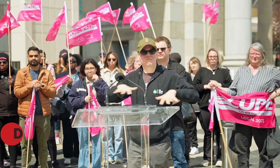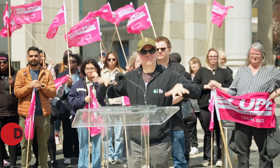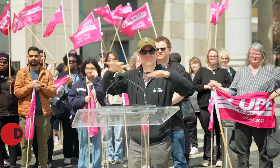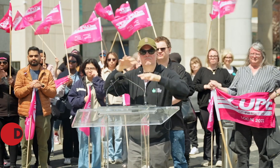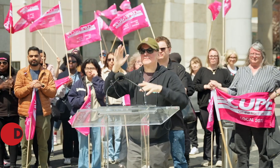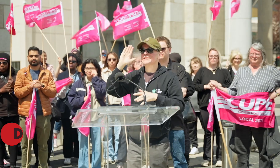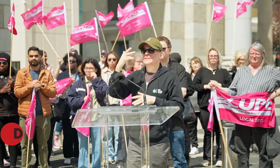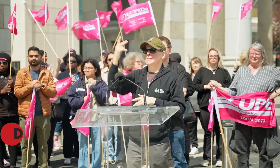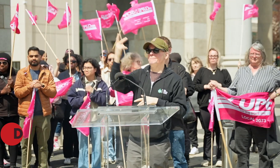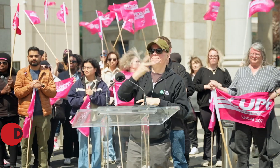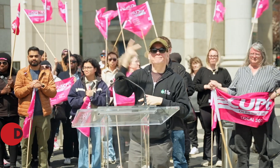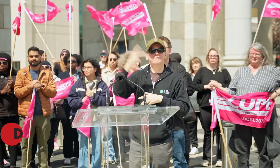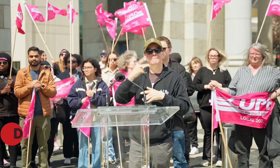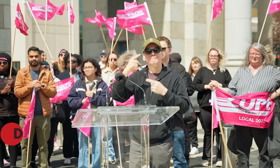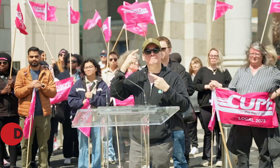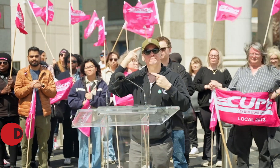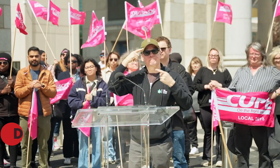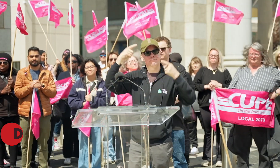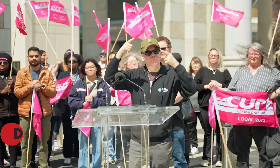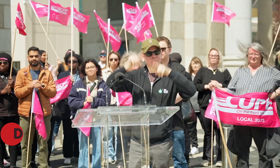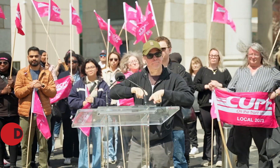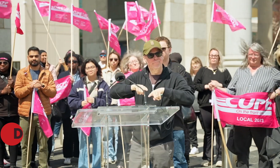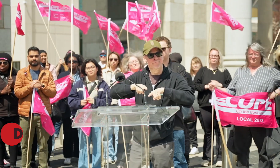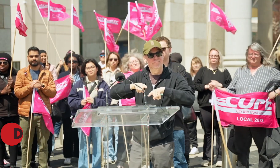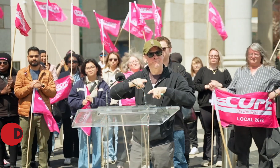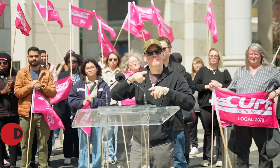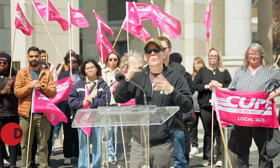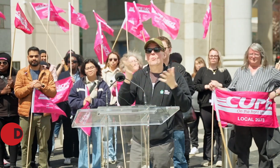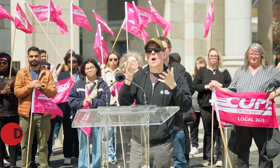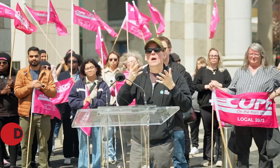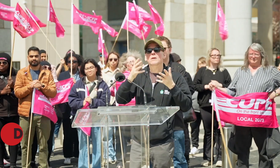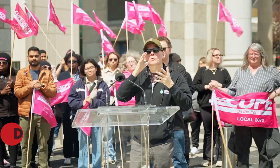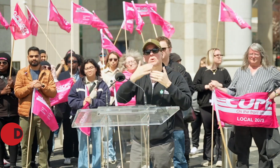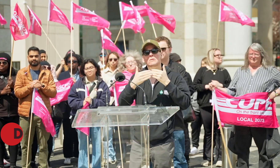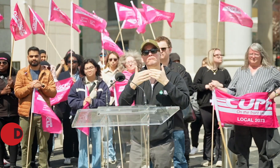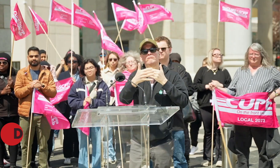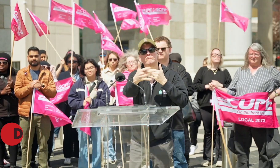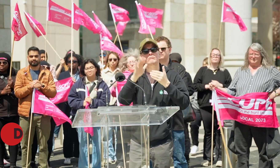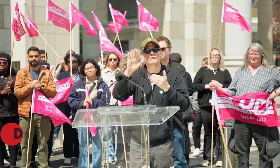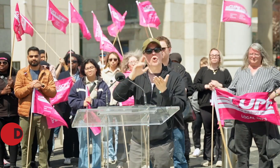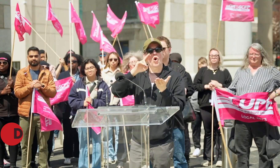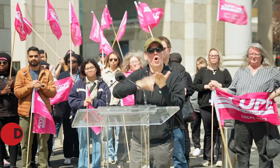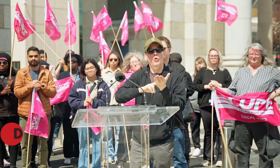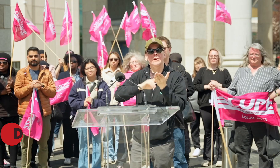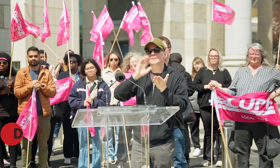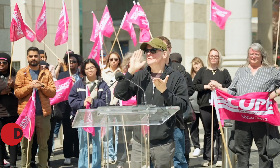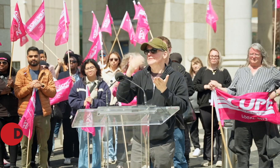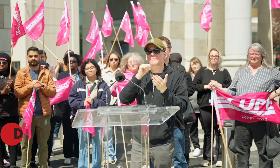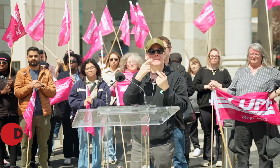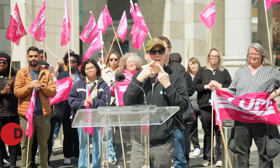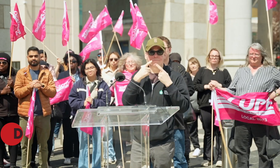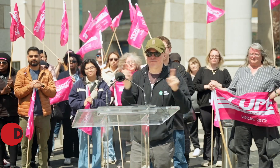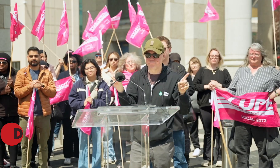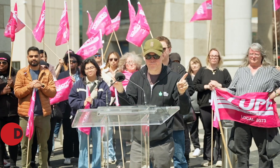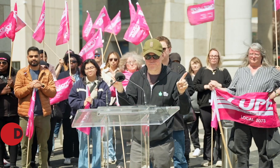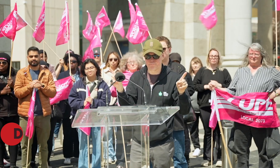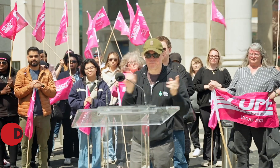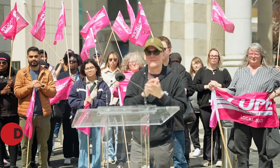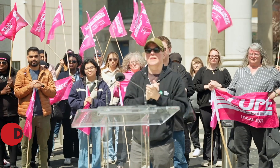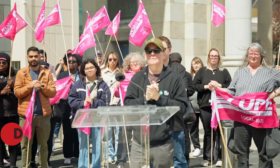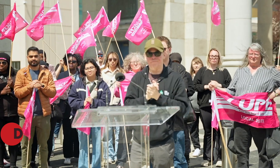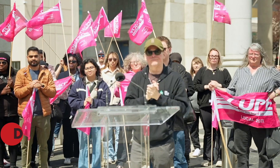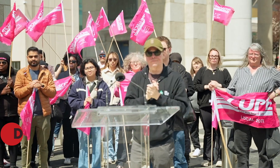to an agreement on a new contract going forward. This impacted OAD as